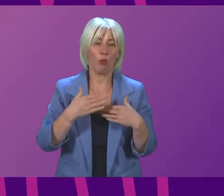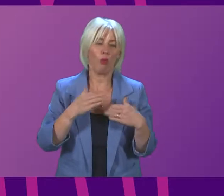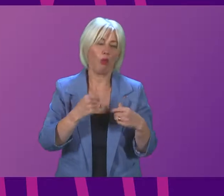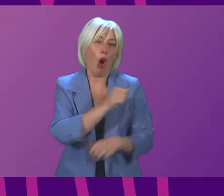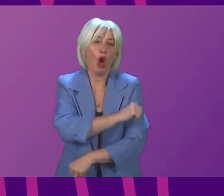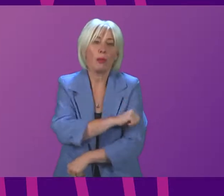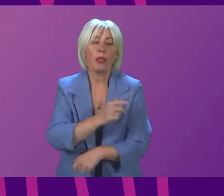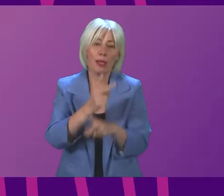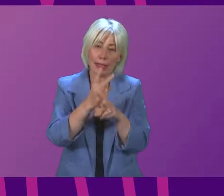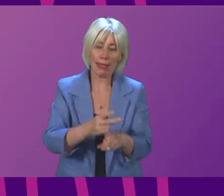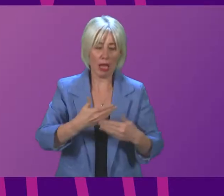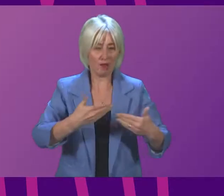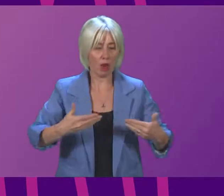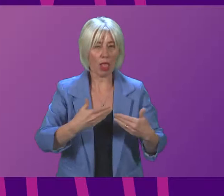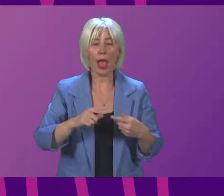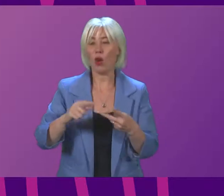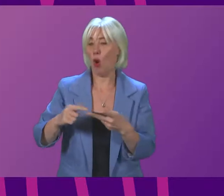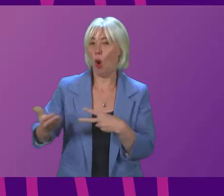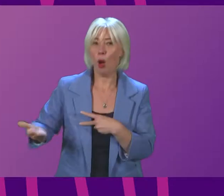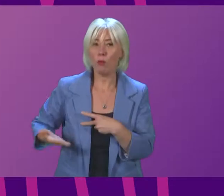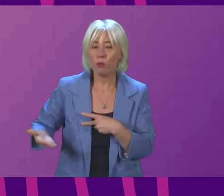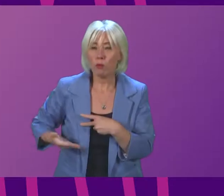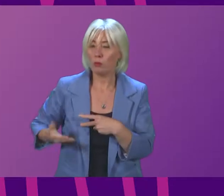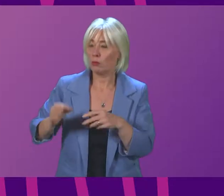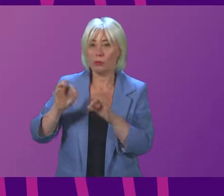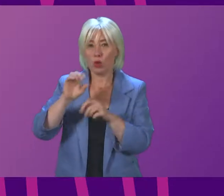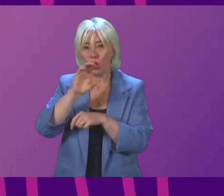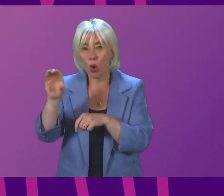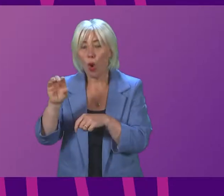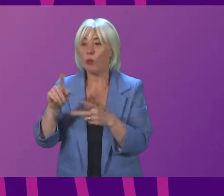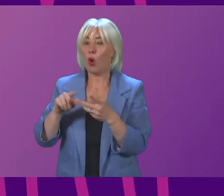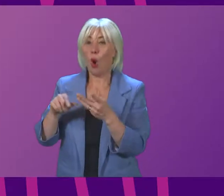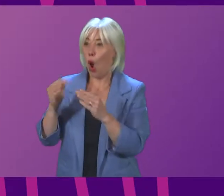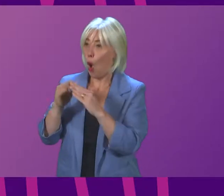in keeping shops and businesses going; at home, by finding new ways to work; or in taking the